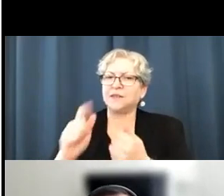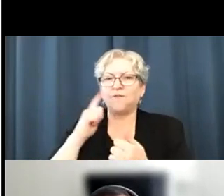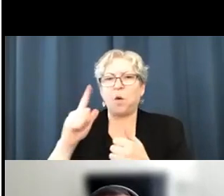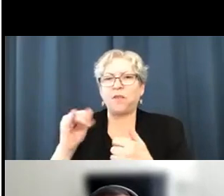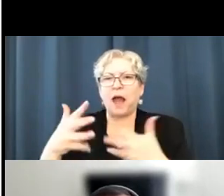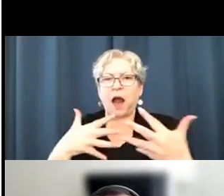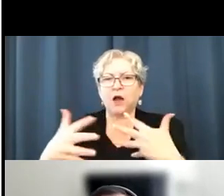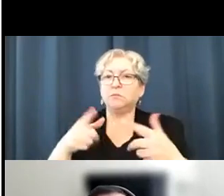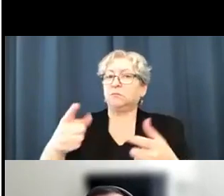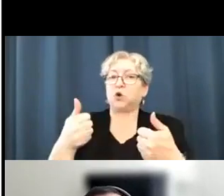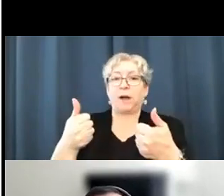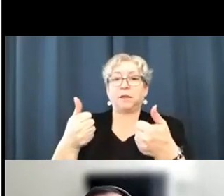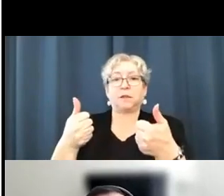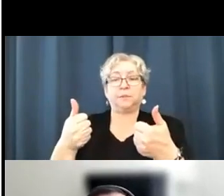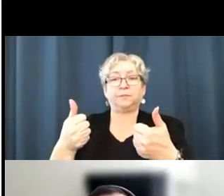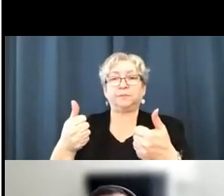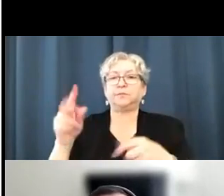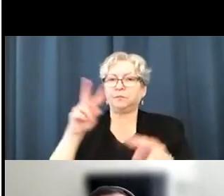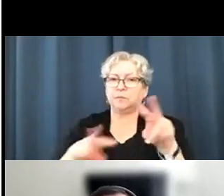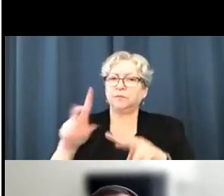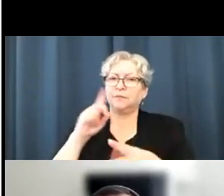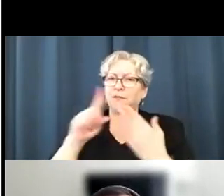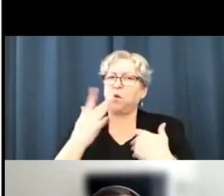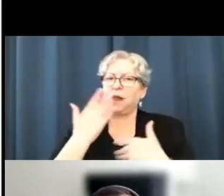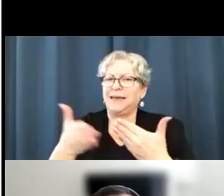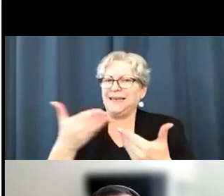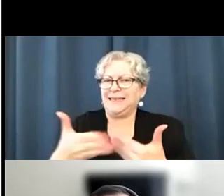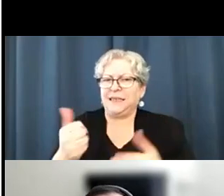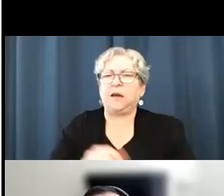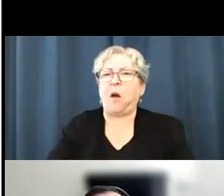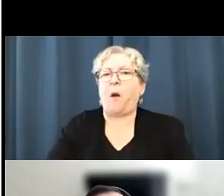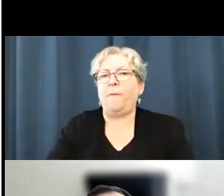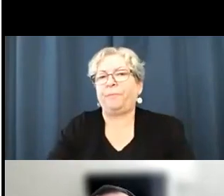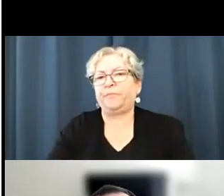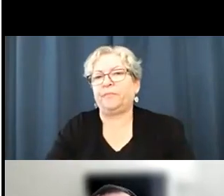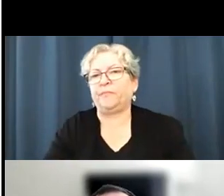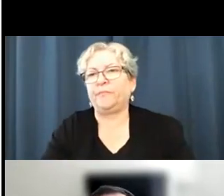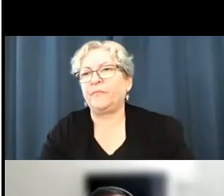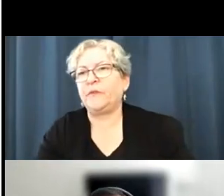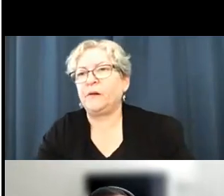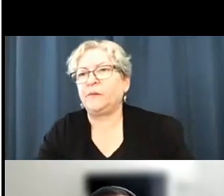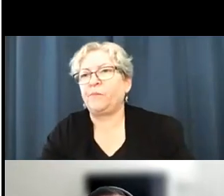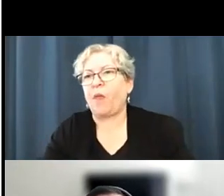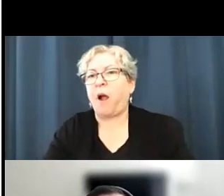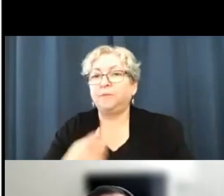So, this would be great. So, you can check your colors pretty easily as you work on designing a new page.